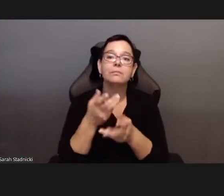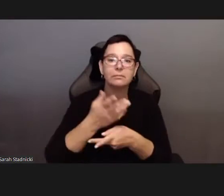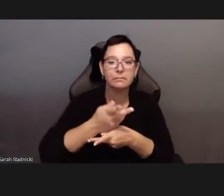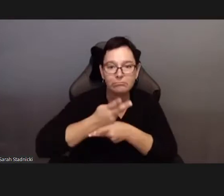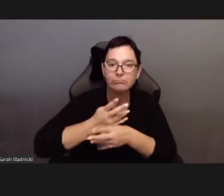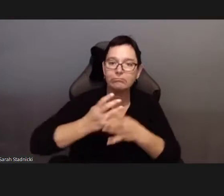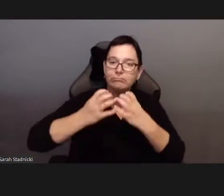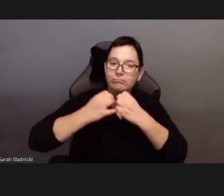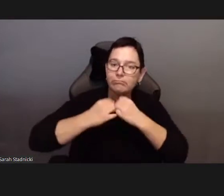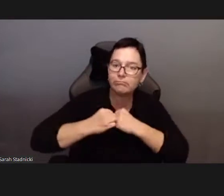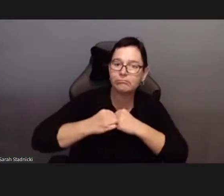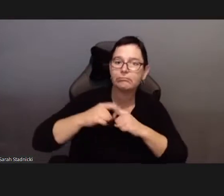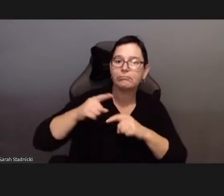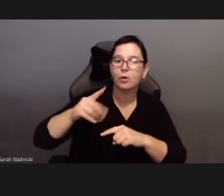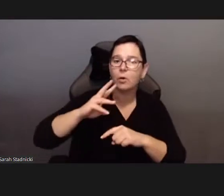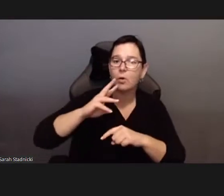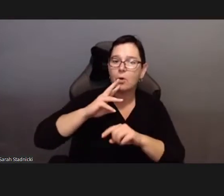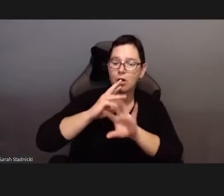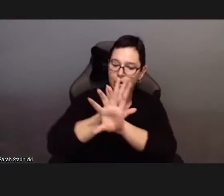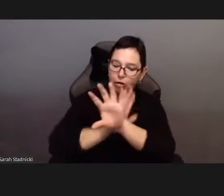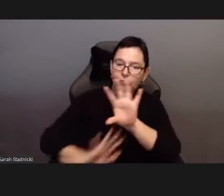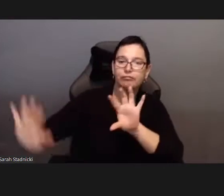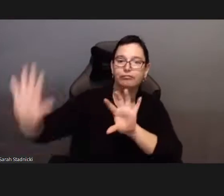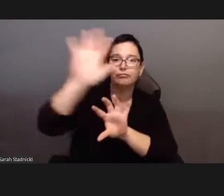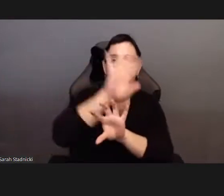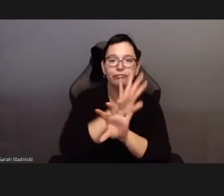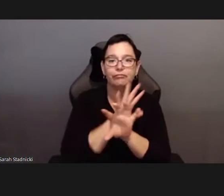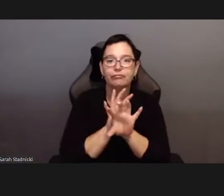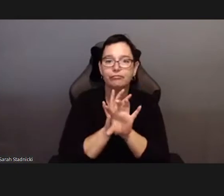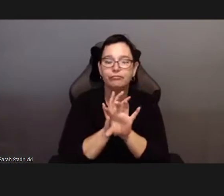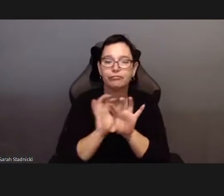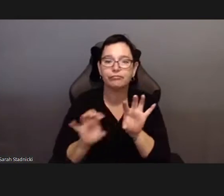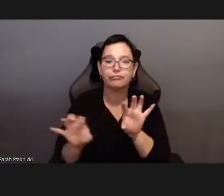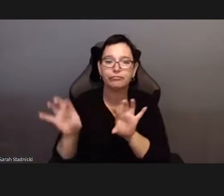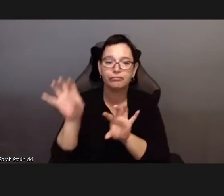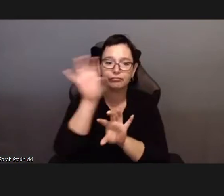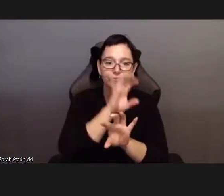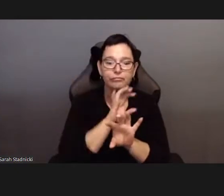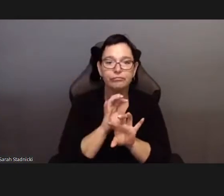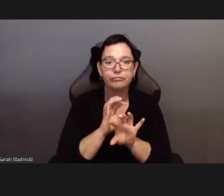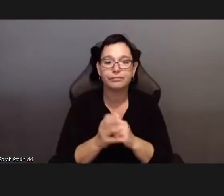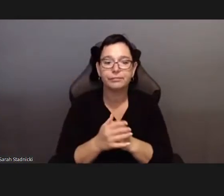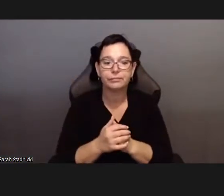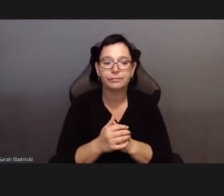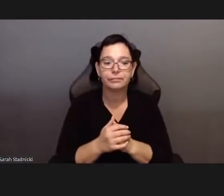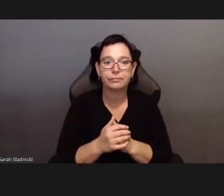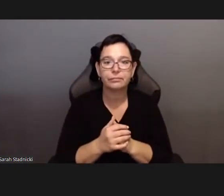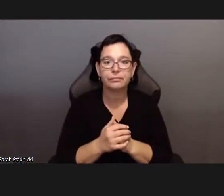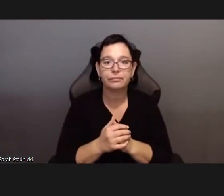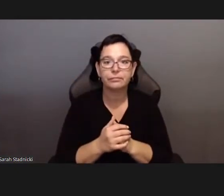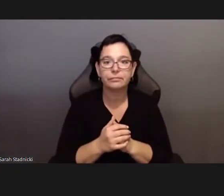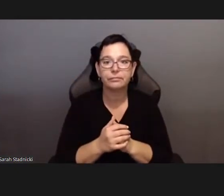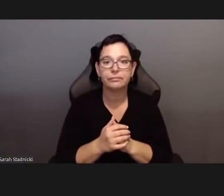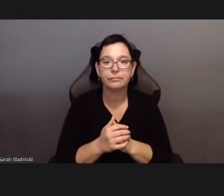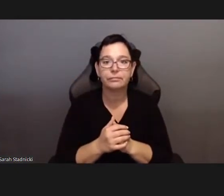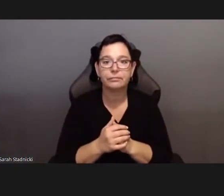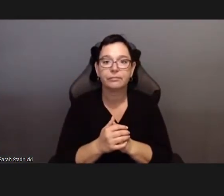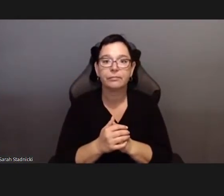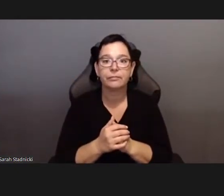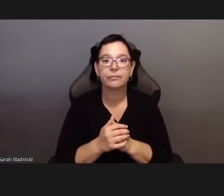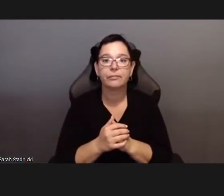and the Anishinabek